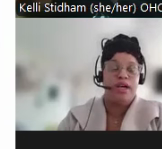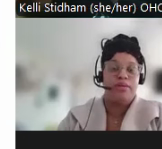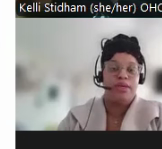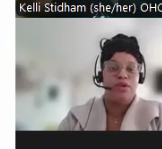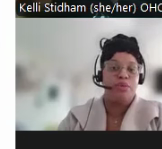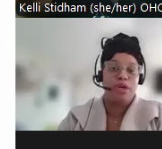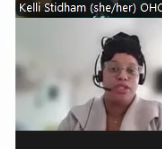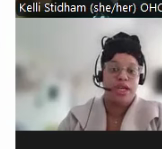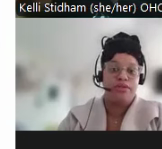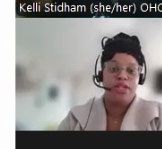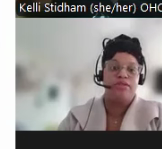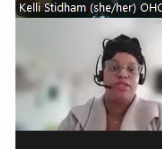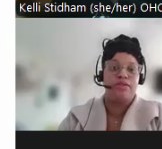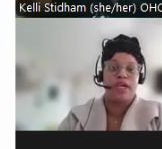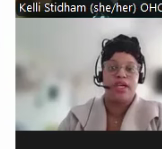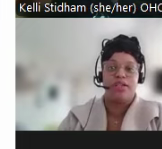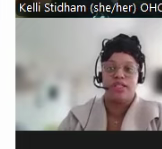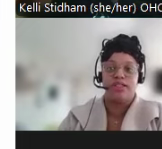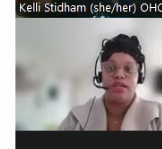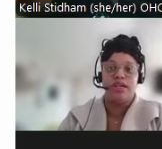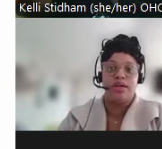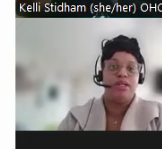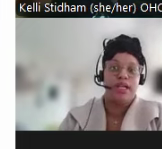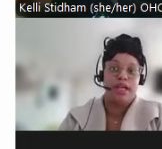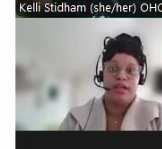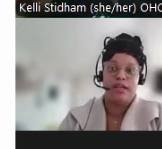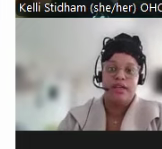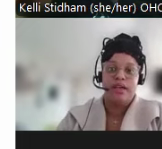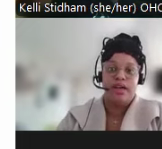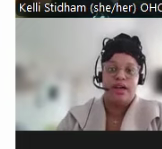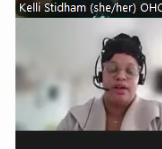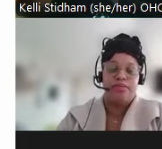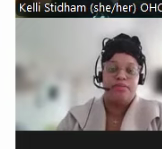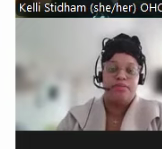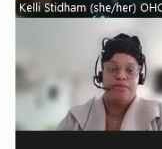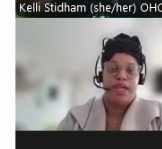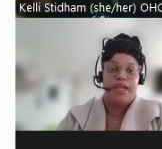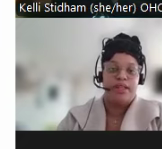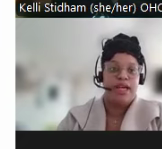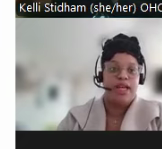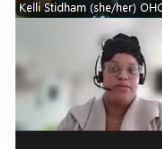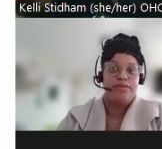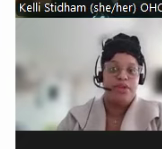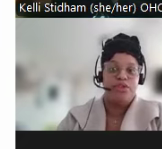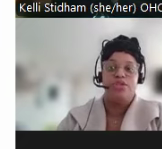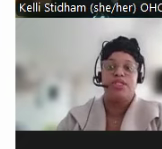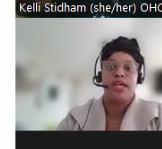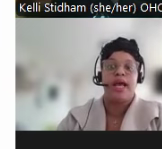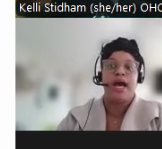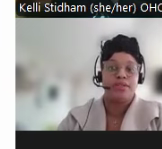um give you a portion of each of these certifications completed. Um, like Kelly